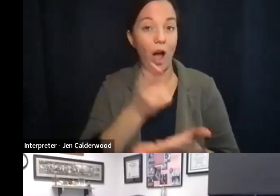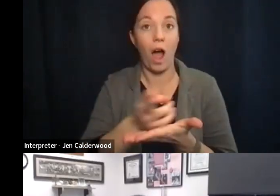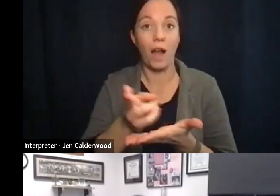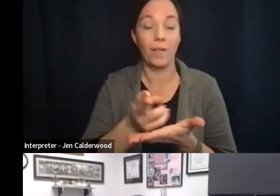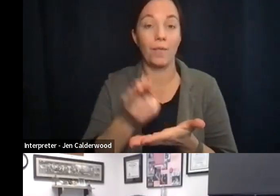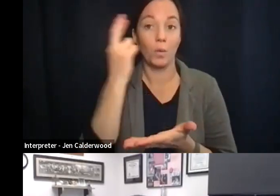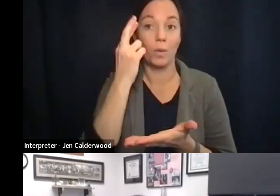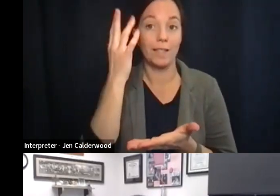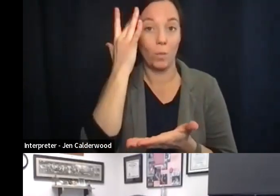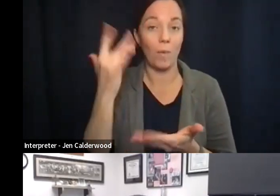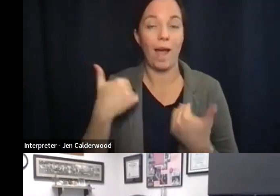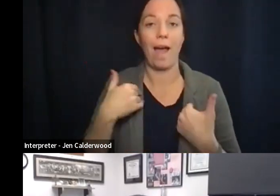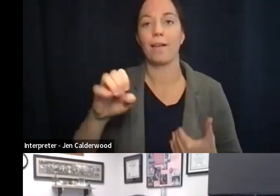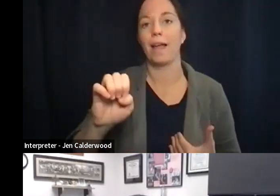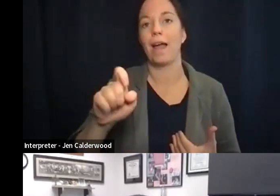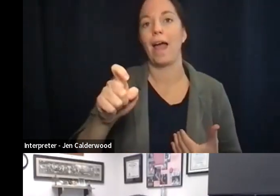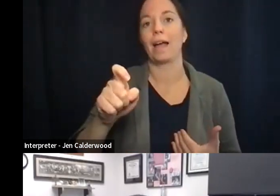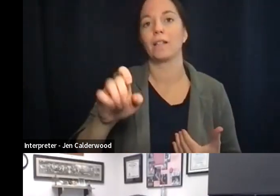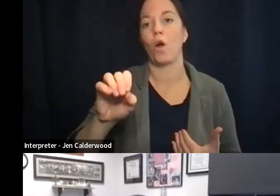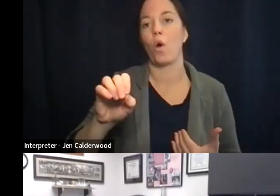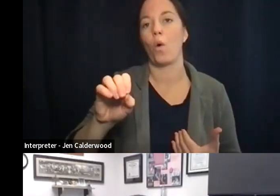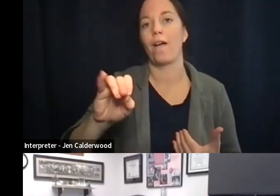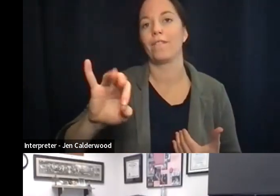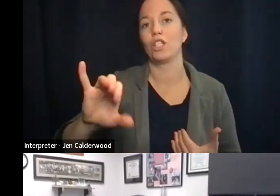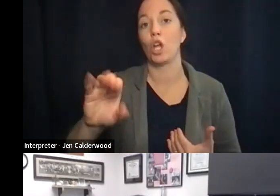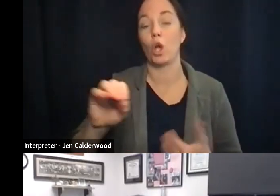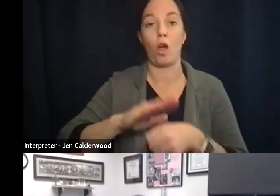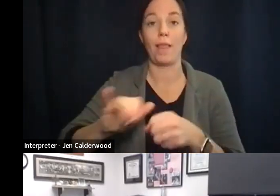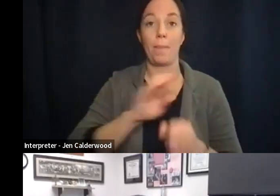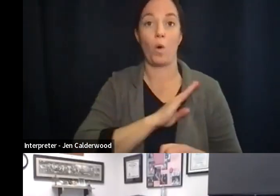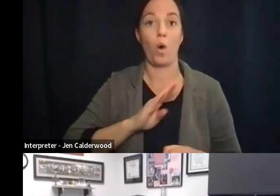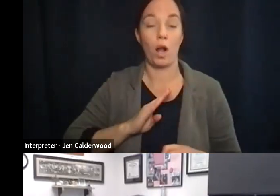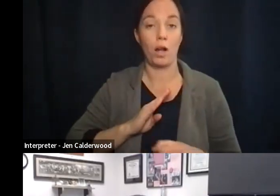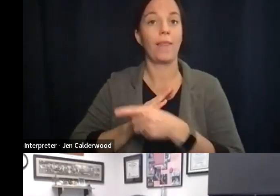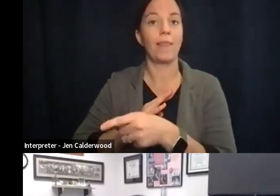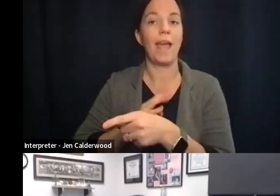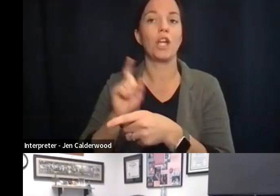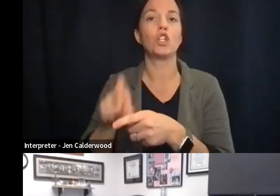Find out who at agency that does HCBS in your state. Hopefully you know that all right. So I encourage silks to first start there, find out who your agency is that does the Hcbs in your state hopefully, you know who that is already, because we quite honestly the whole reason we have the exhibitios on the silk Board is because they're supposed to be. That disability agency. So not just your Dsc.